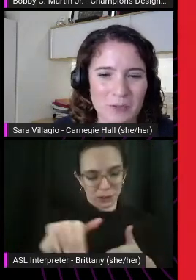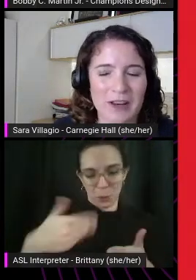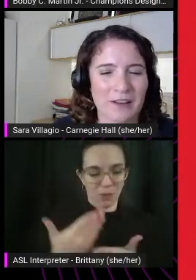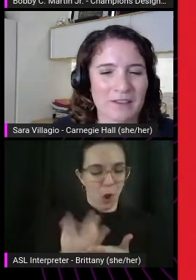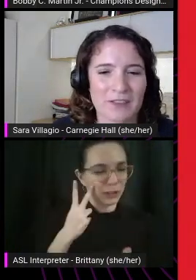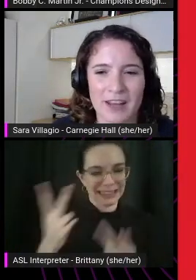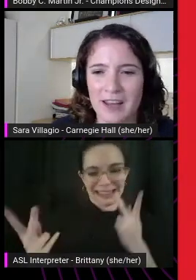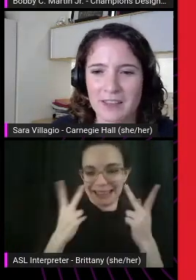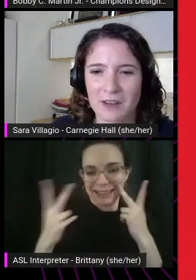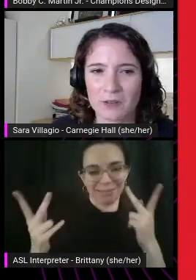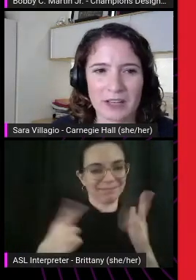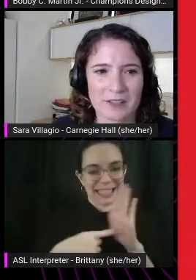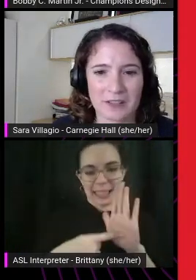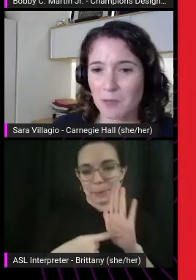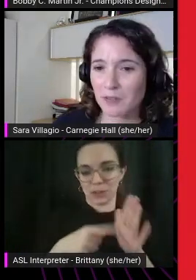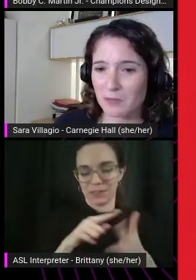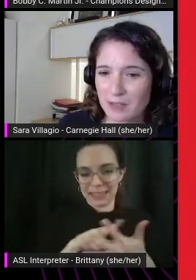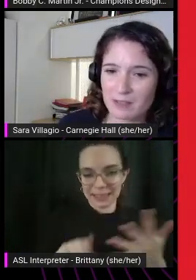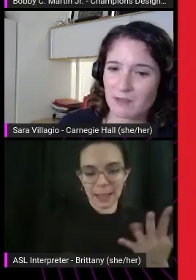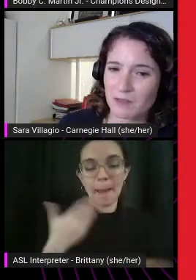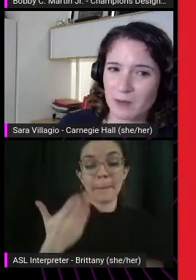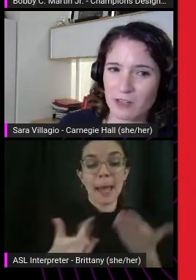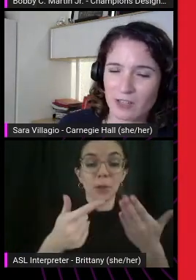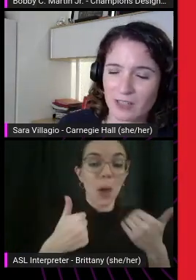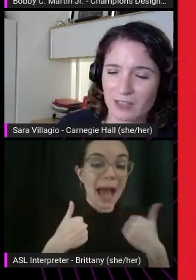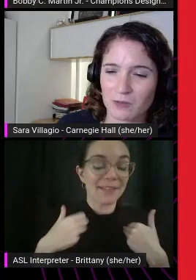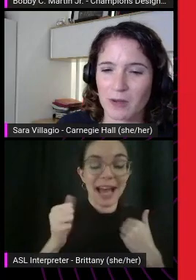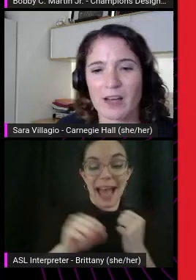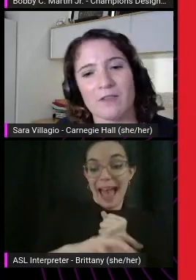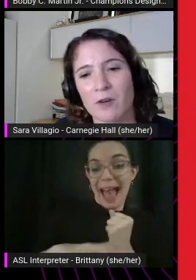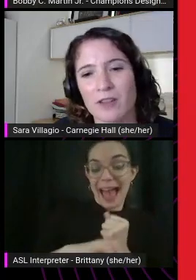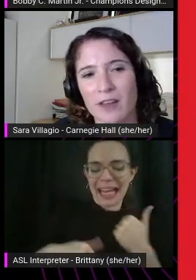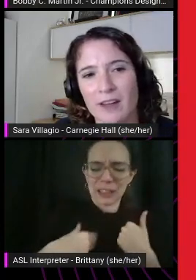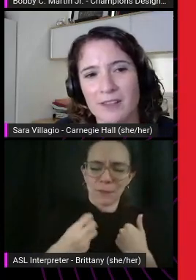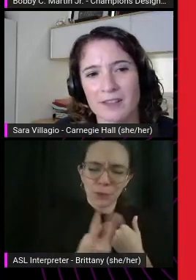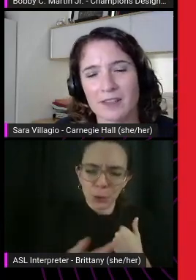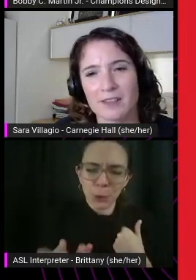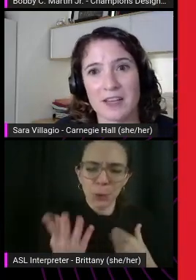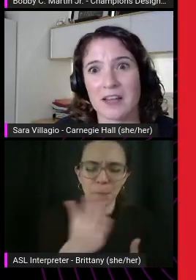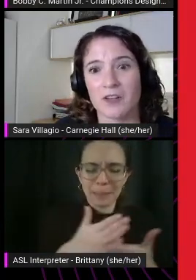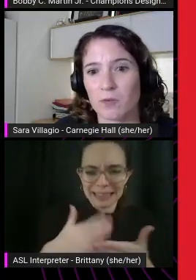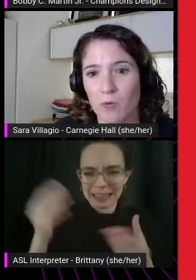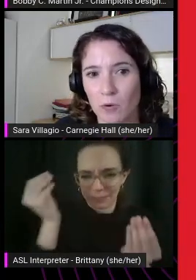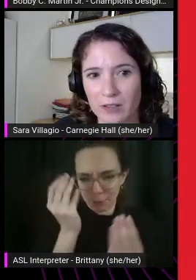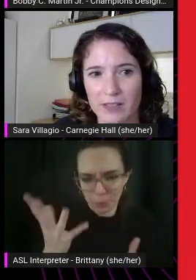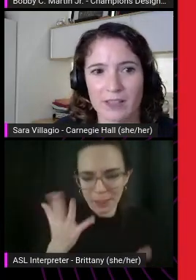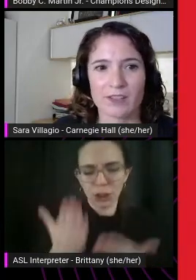You might have an ad that only has a couple of pieces of information in it. You might have one that has 10 or more.